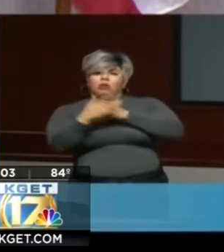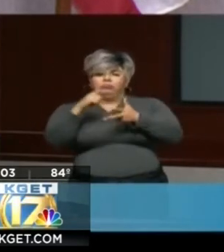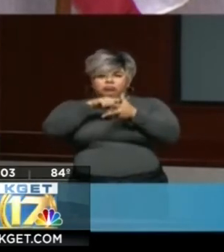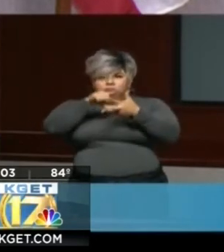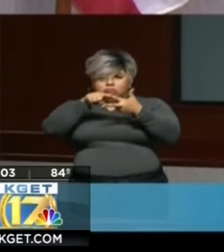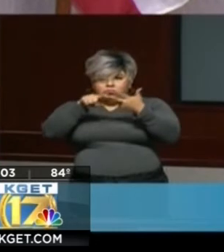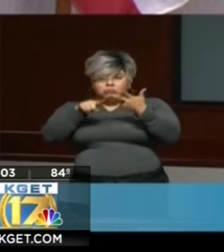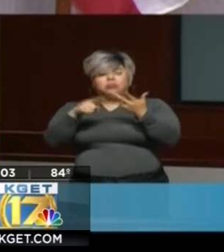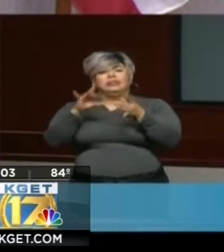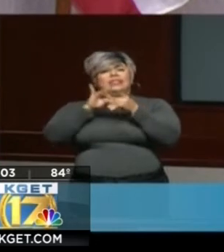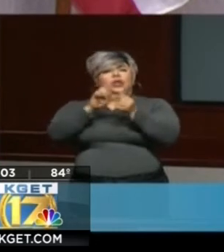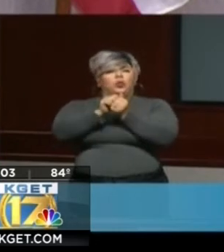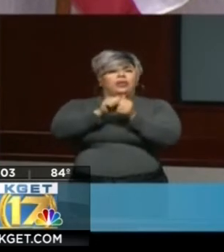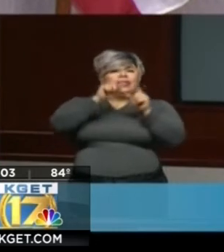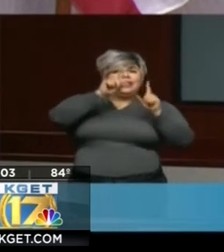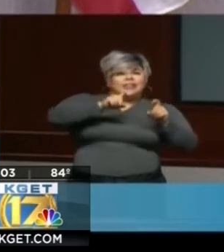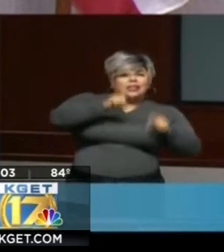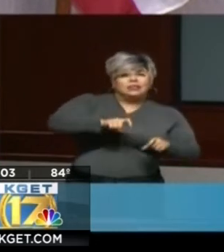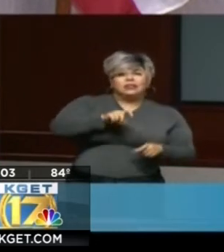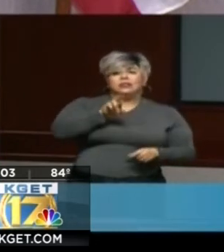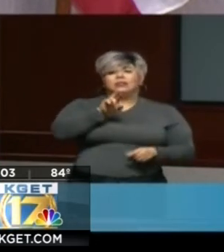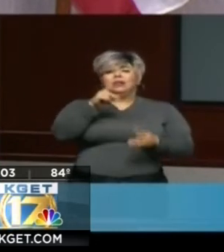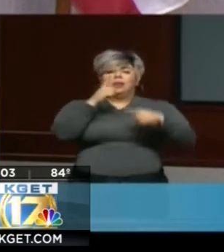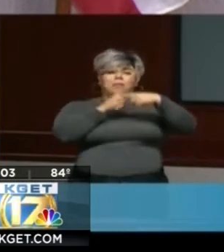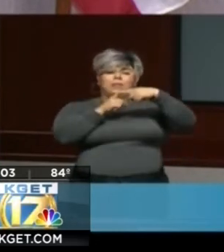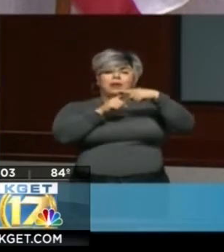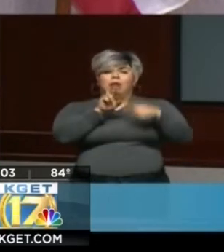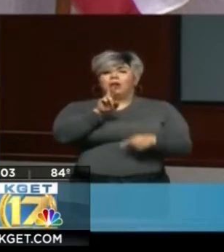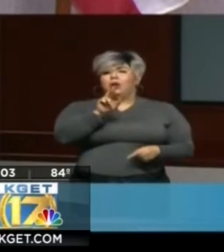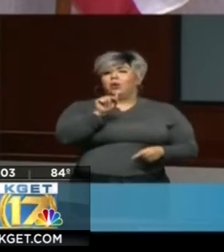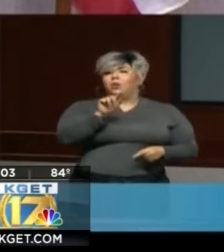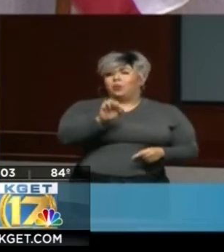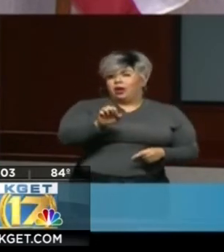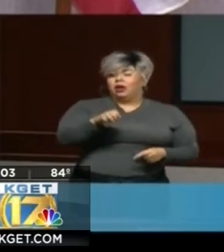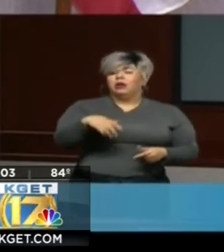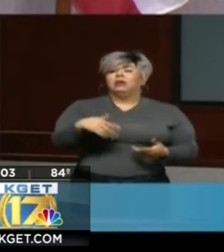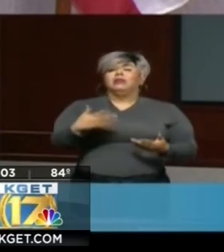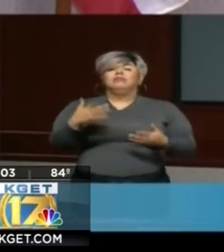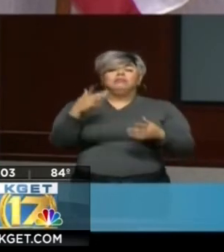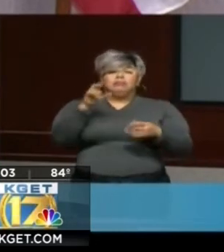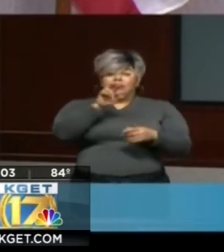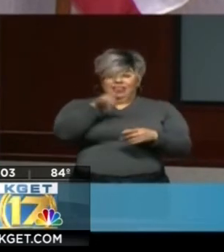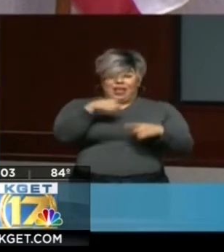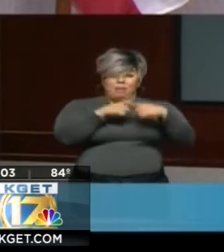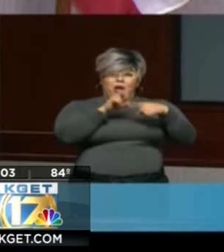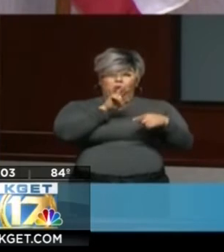MAIN EPIDEMOLOGIC CATEGORIES THAT THE STATE IS WATCHING AND MONITORING MONITORING COUNTIES FOR ON